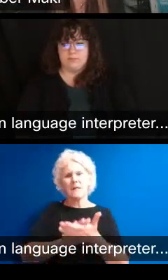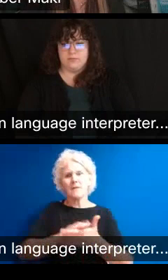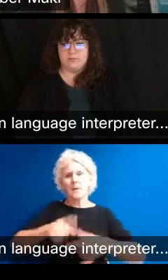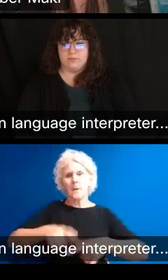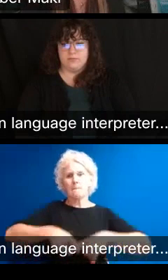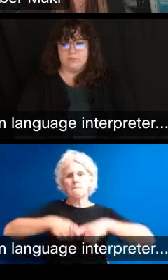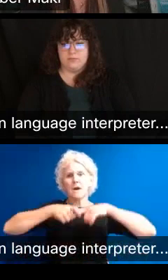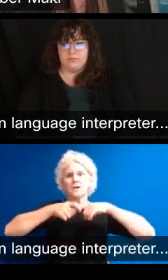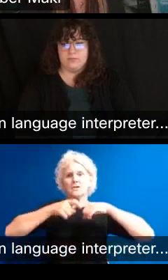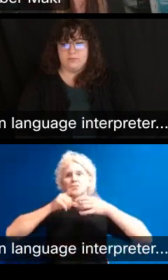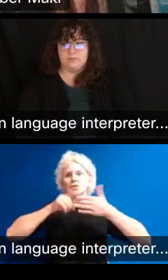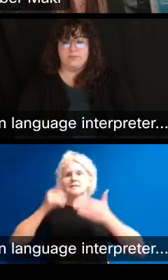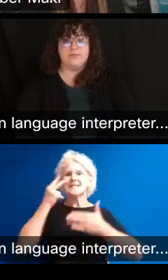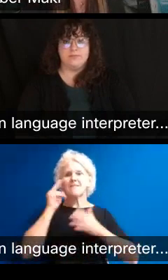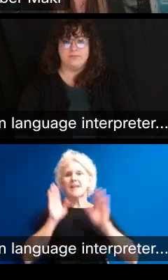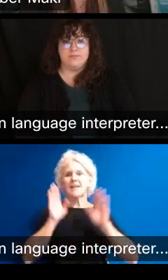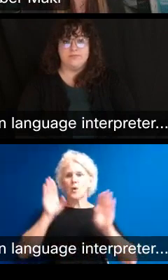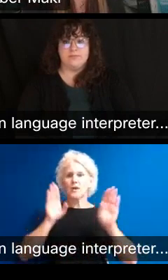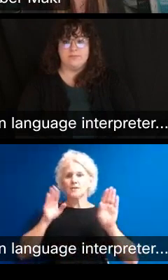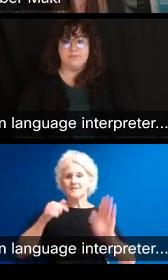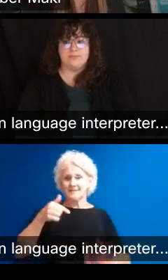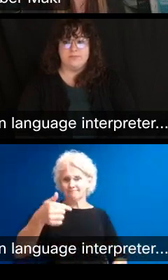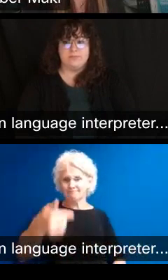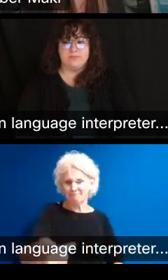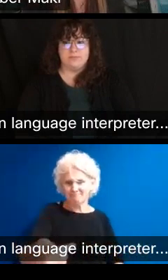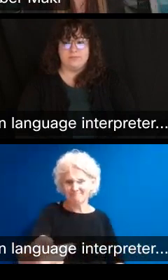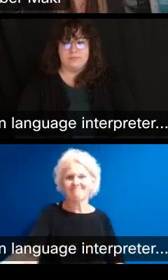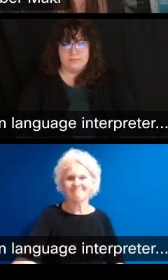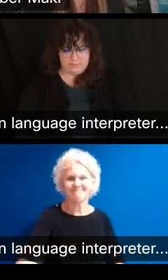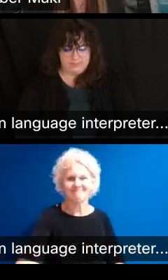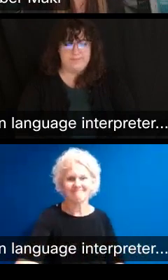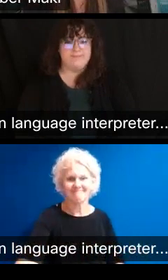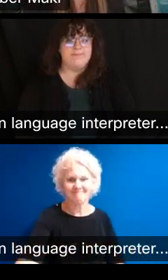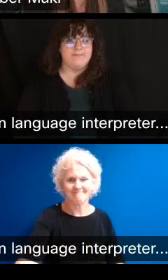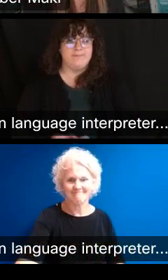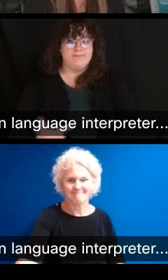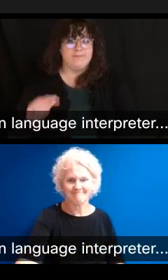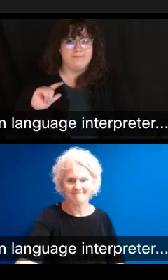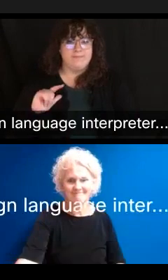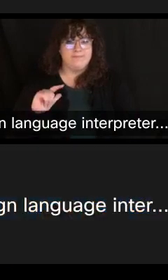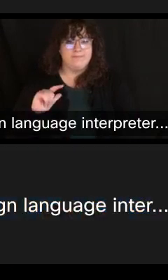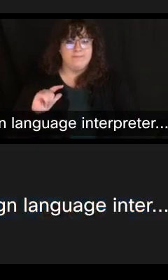if there were any questions at this point. - [Corrie] Hey Amber. Yep, we for sure have